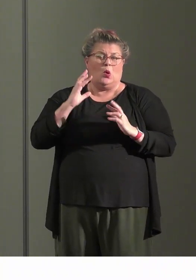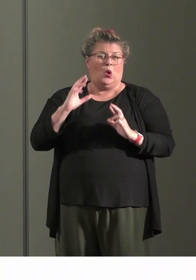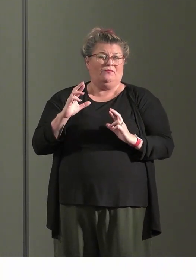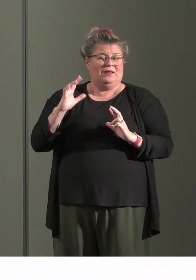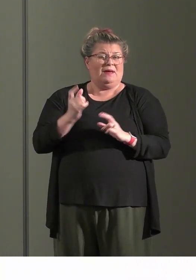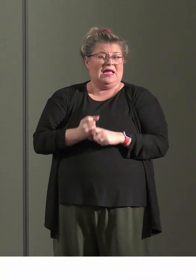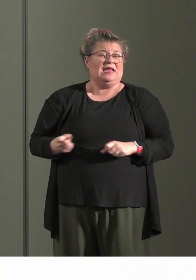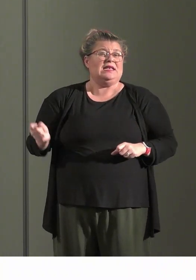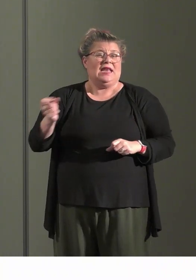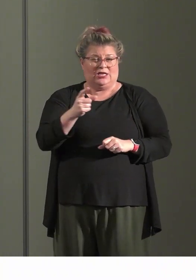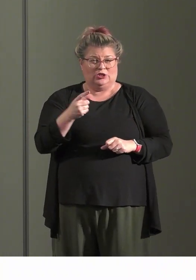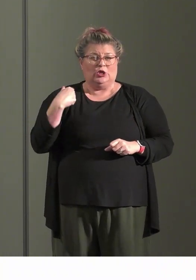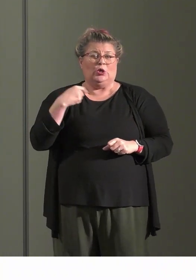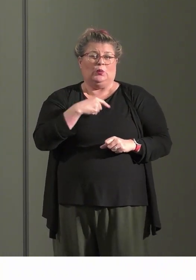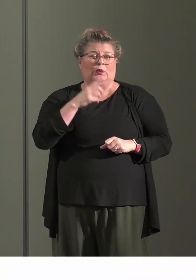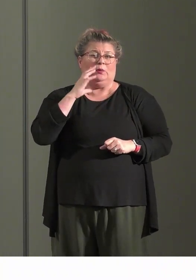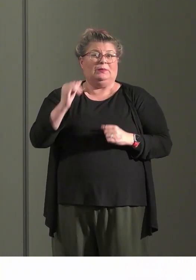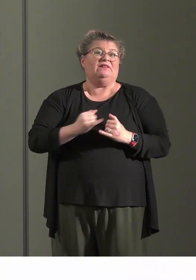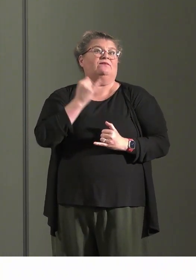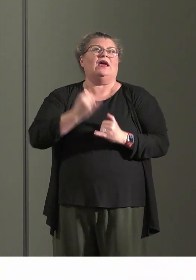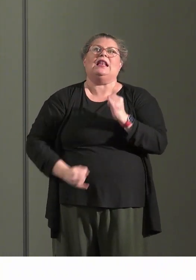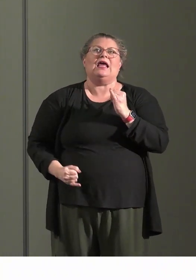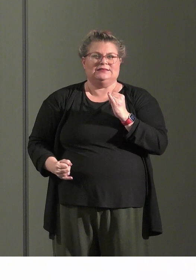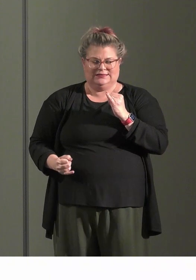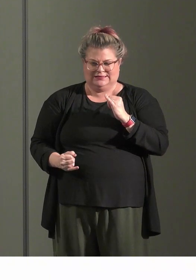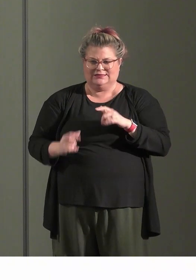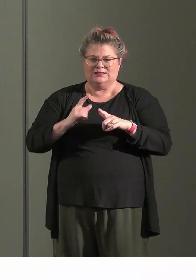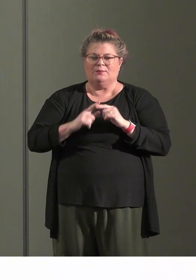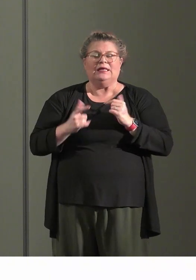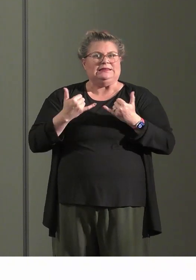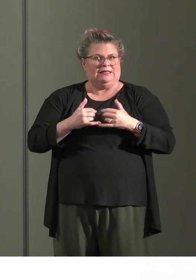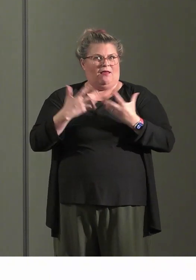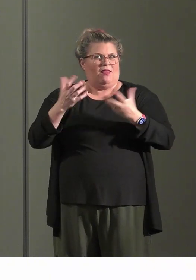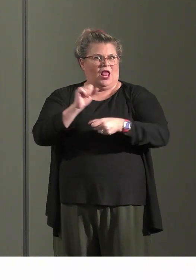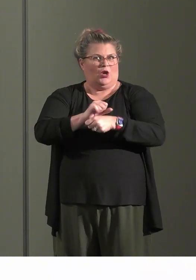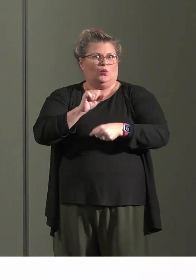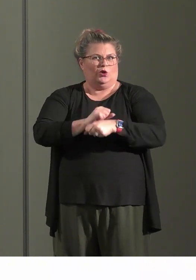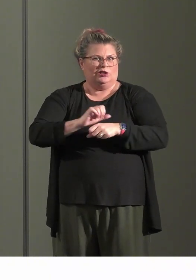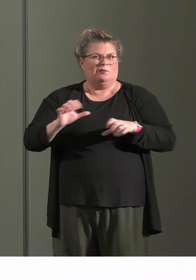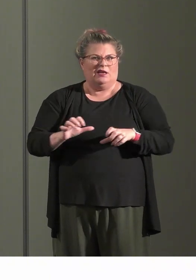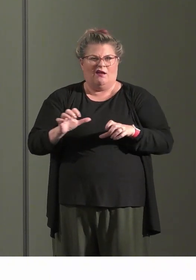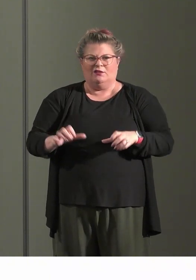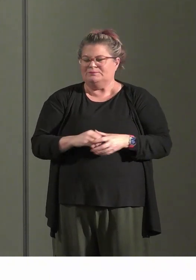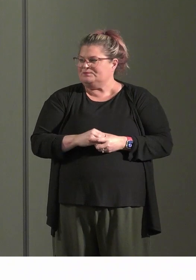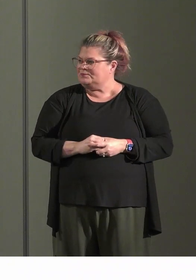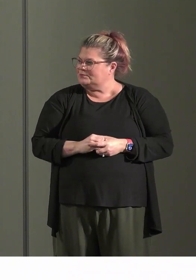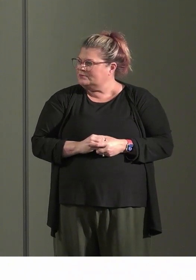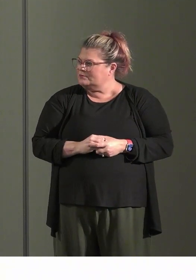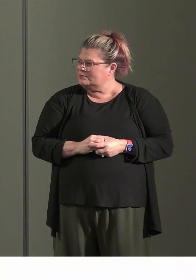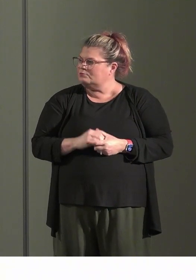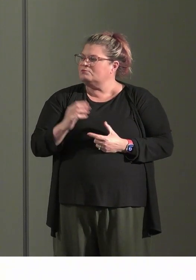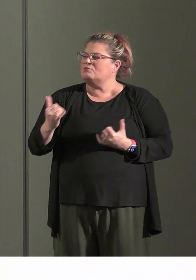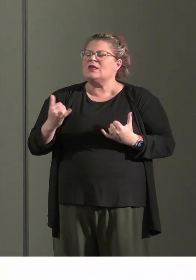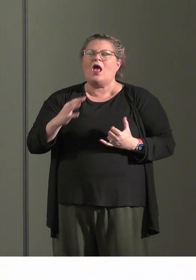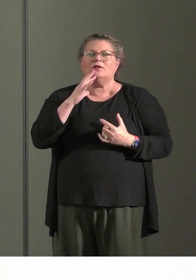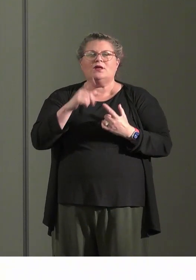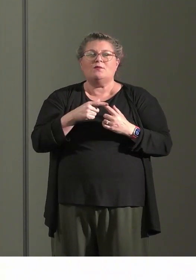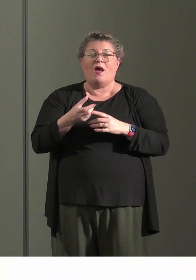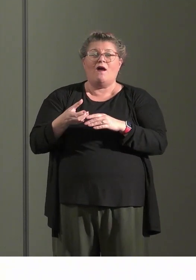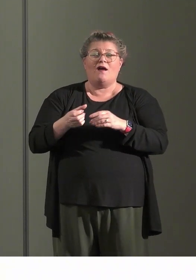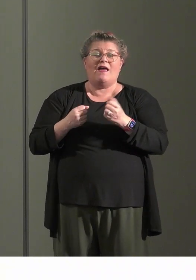year is finalized and a lot of work to be done >> DAVE: Let's talk about enforcement. What